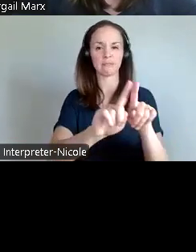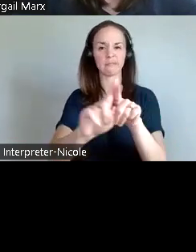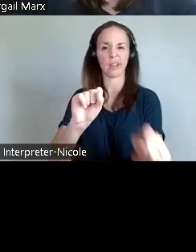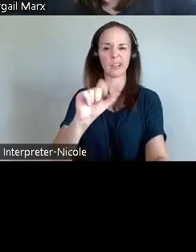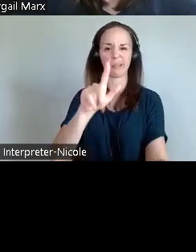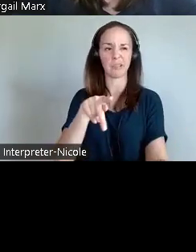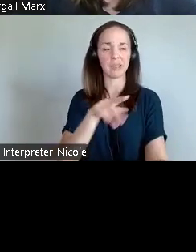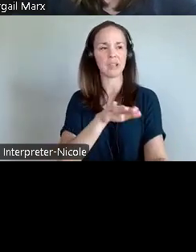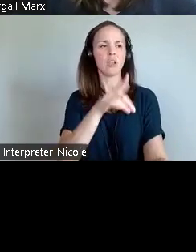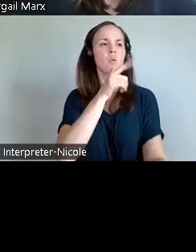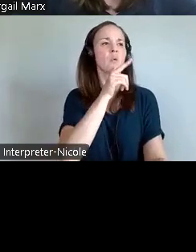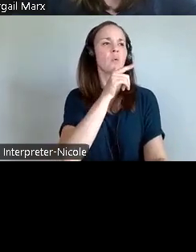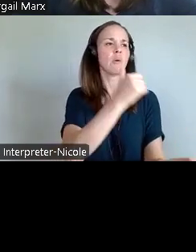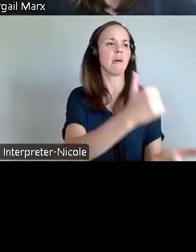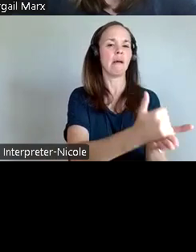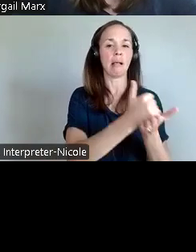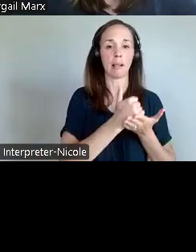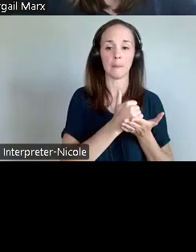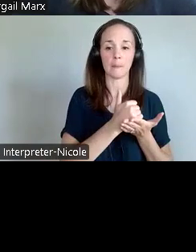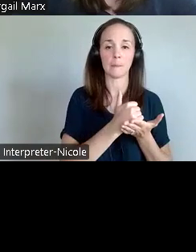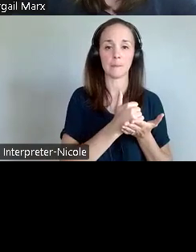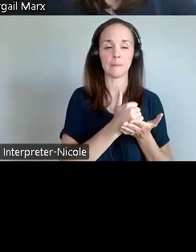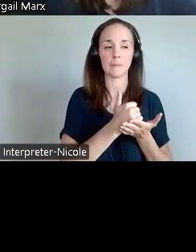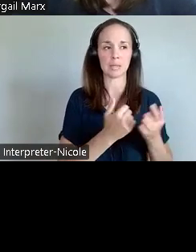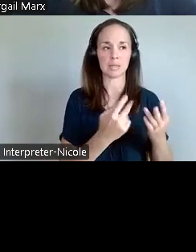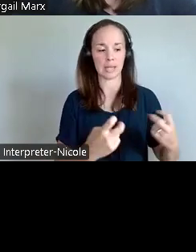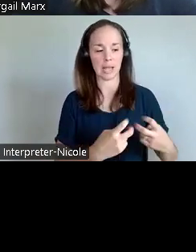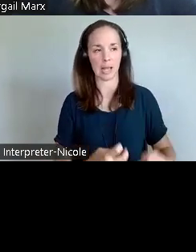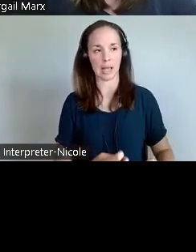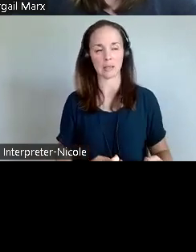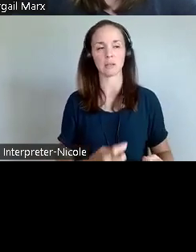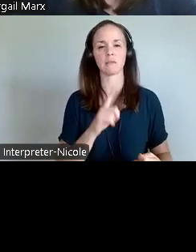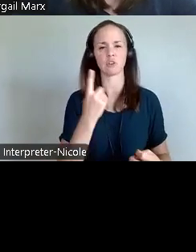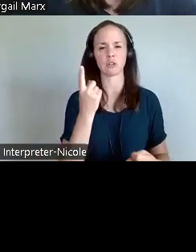out who might be able to help with you this assessment, you want to ask them about their